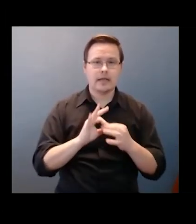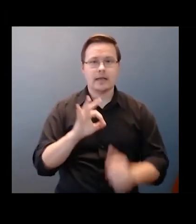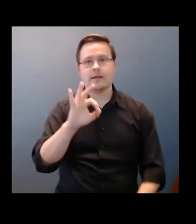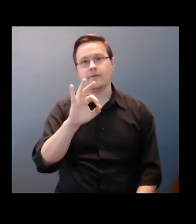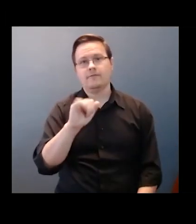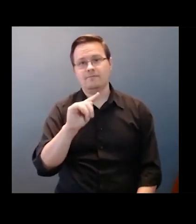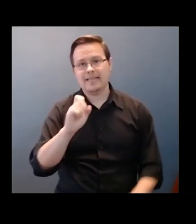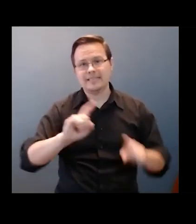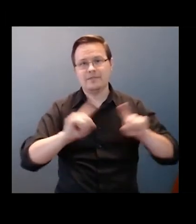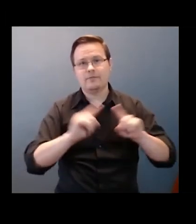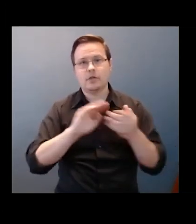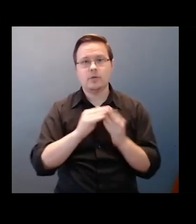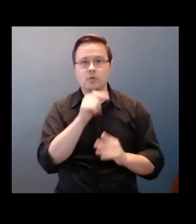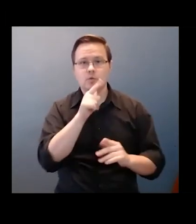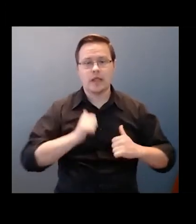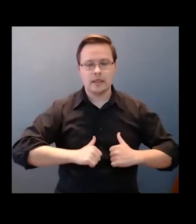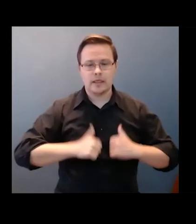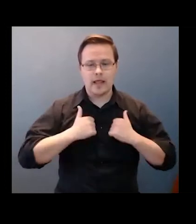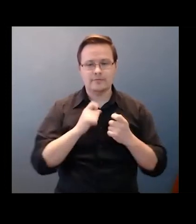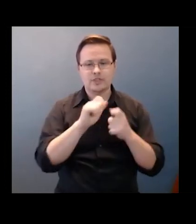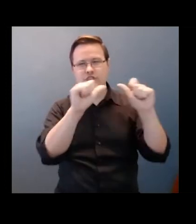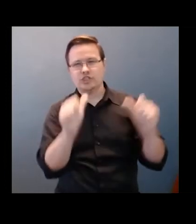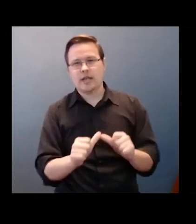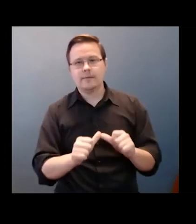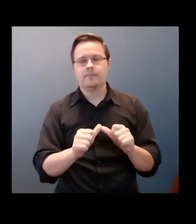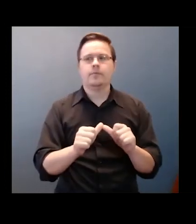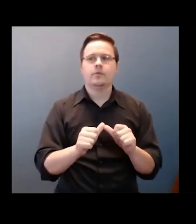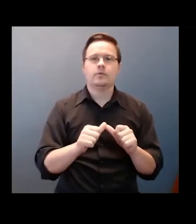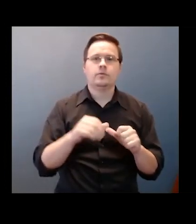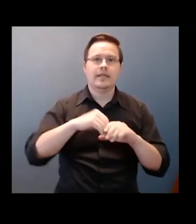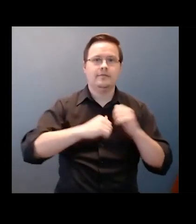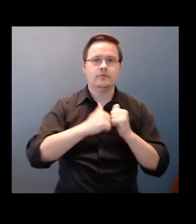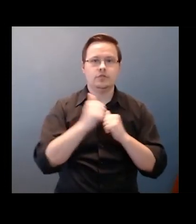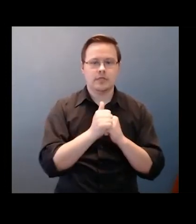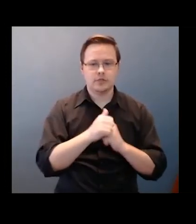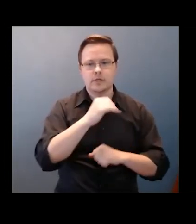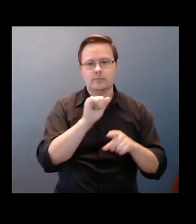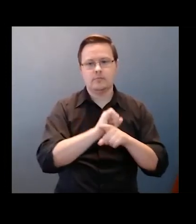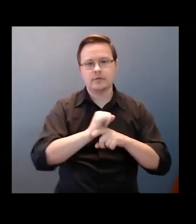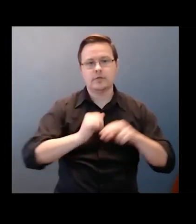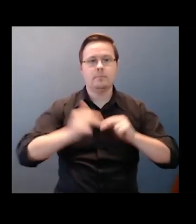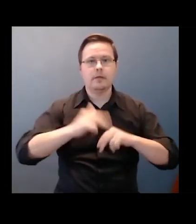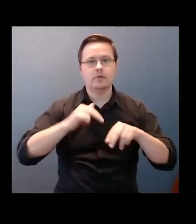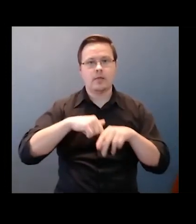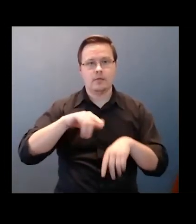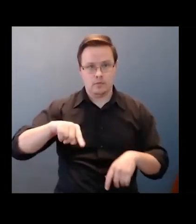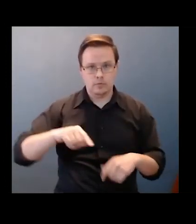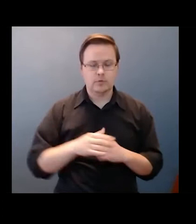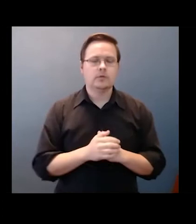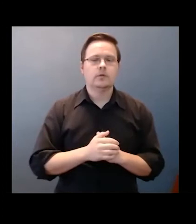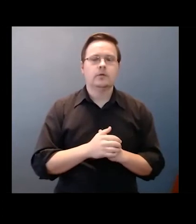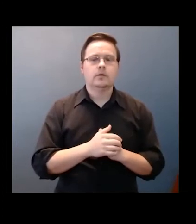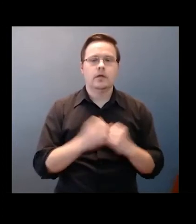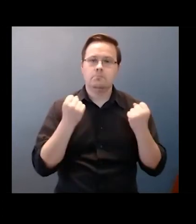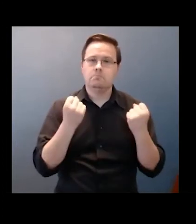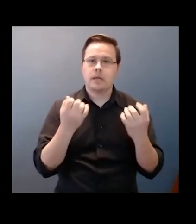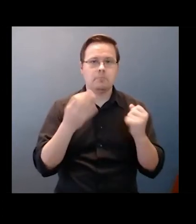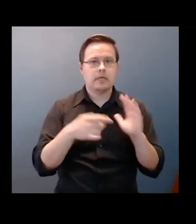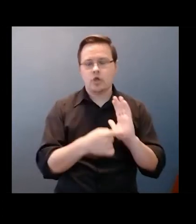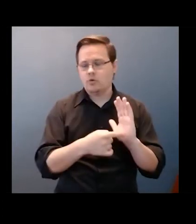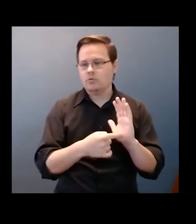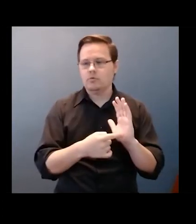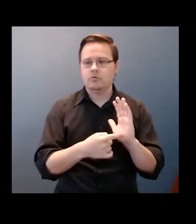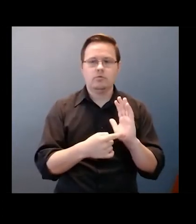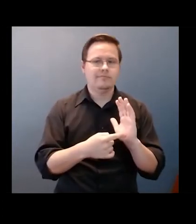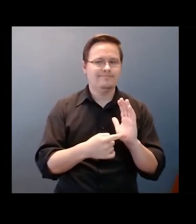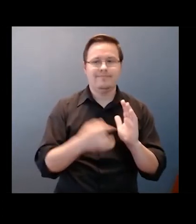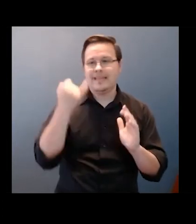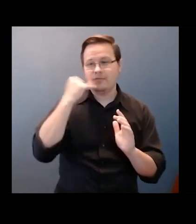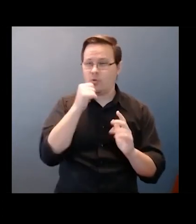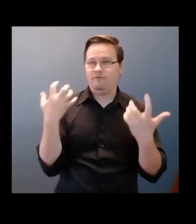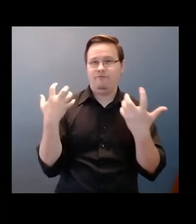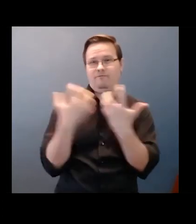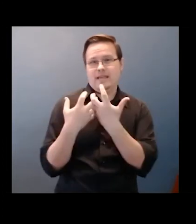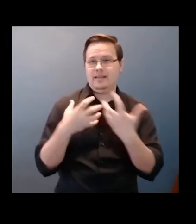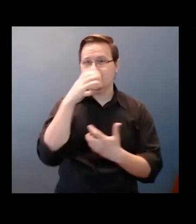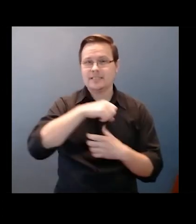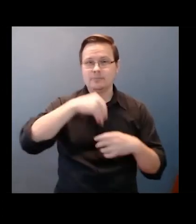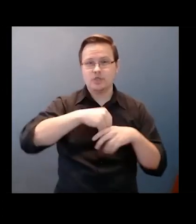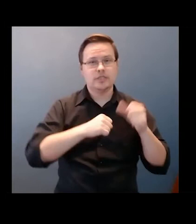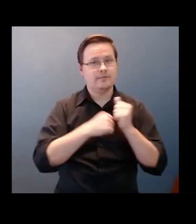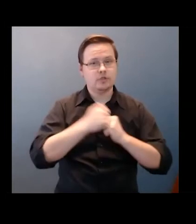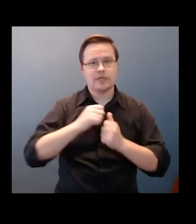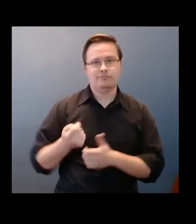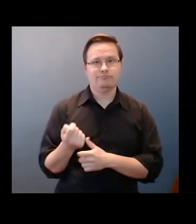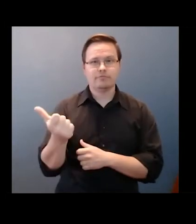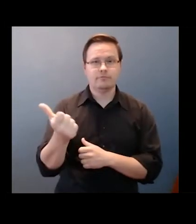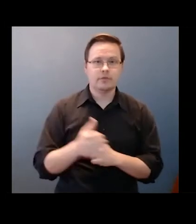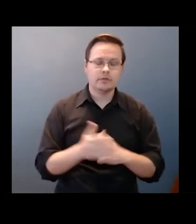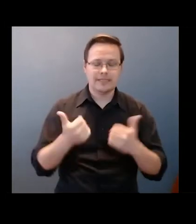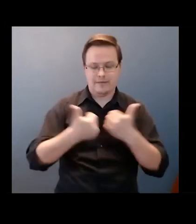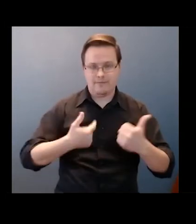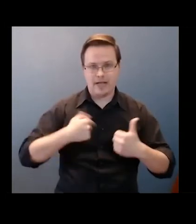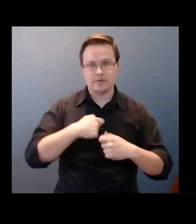They connect the fates of different communities whose lives are being shaped by the infrastructures and the practices that are built on those infrastructures, and as many have shown like they exclude those who do not fit the assumptions of the infrastructure,